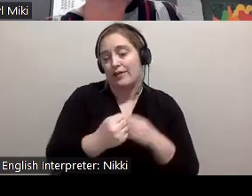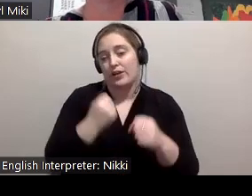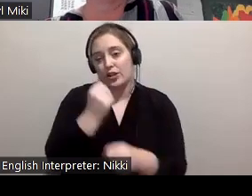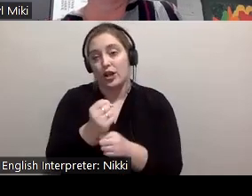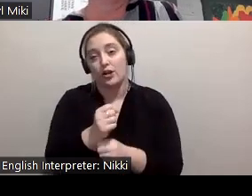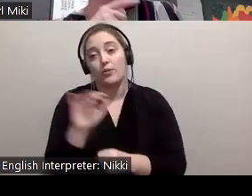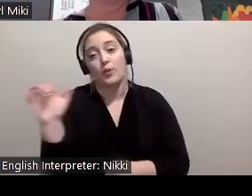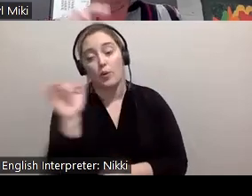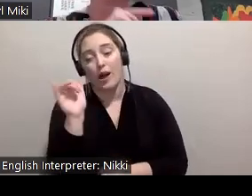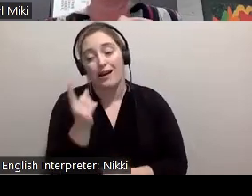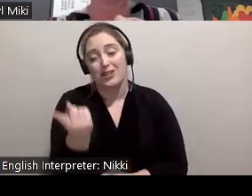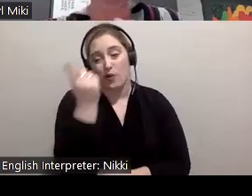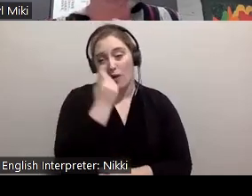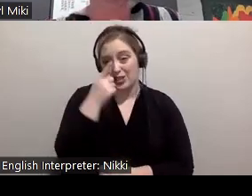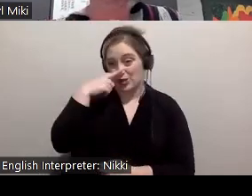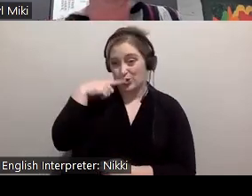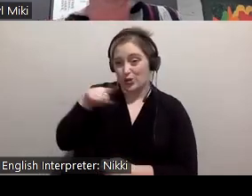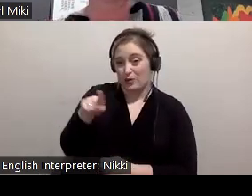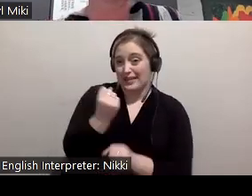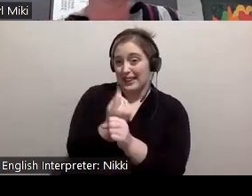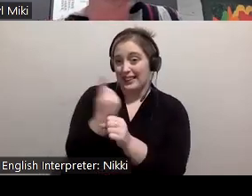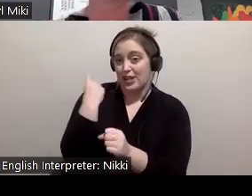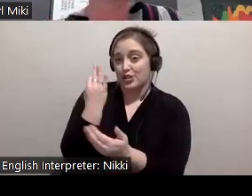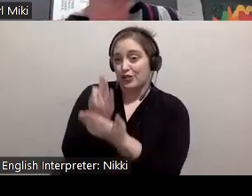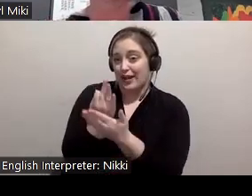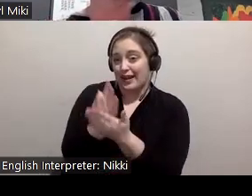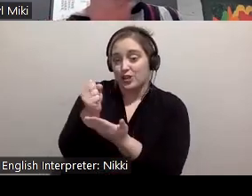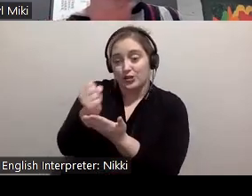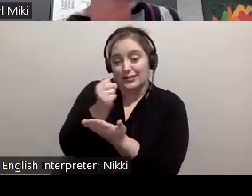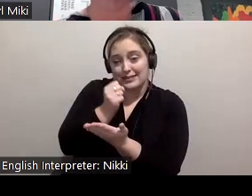your past year's financial statements. And so your